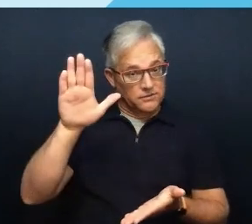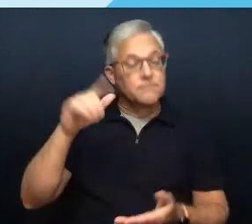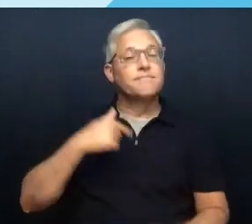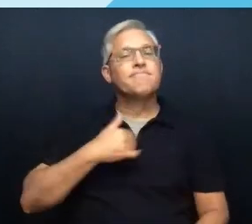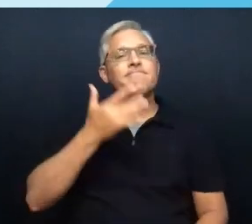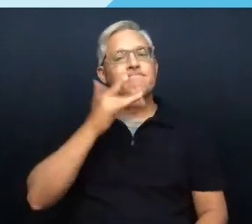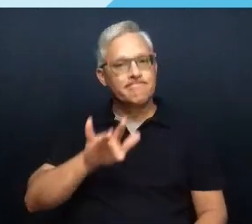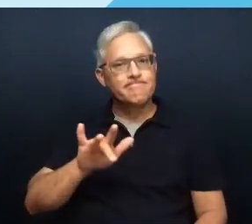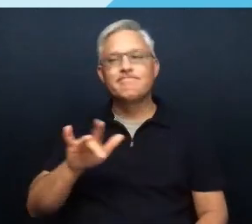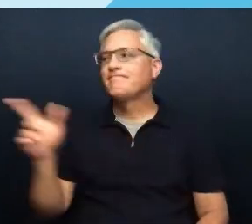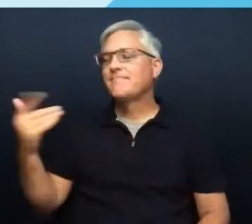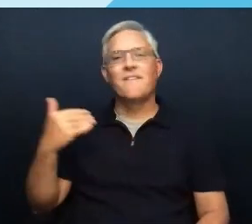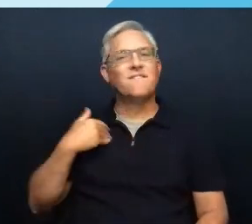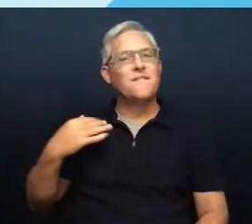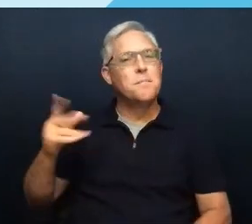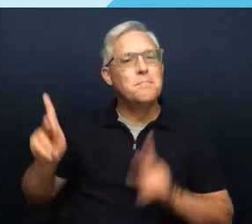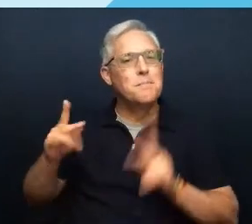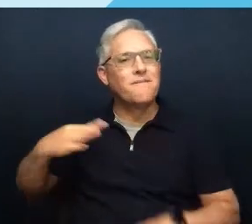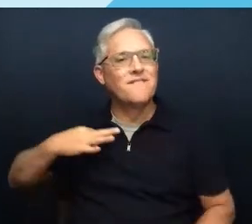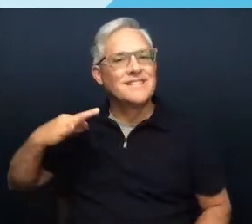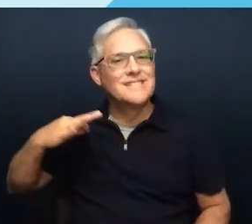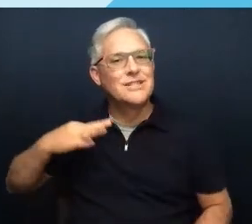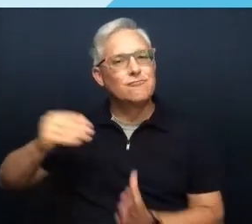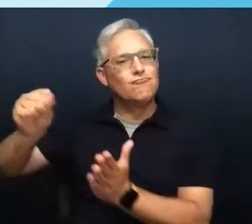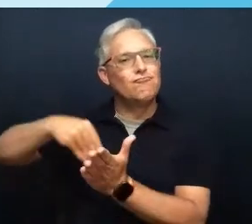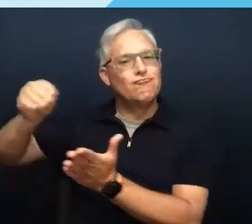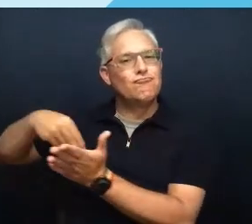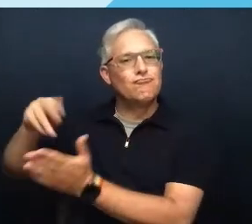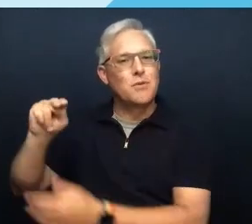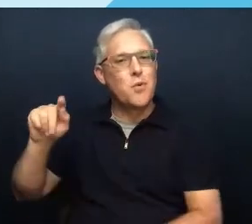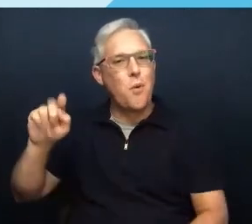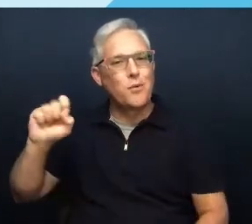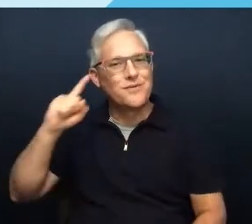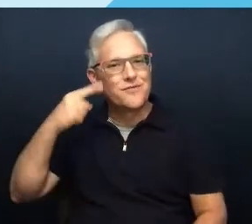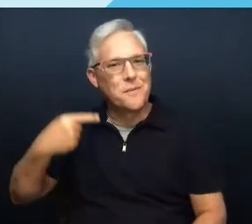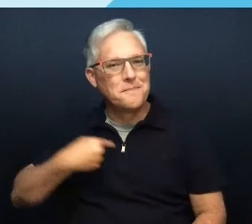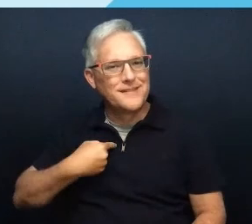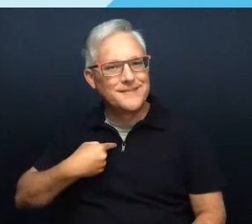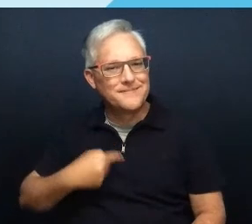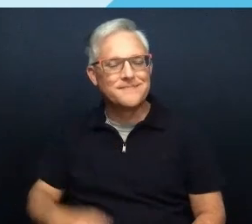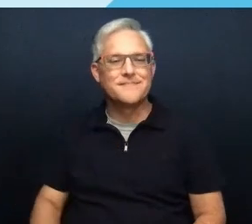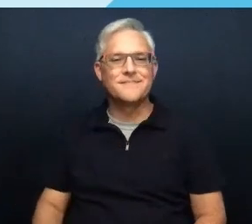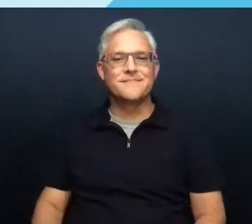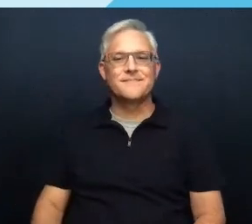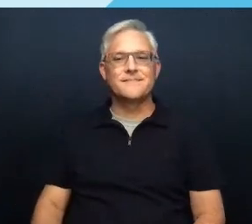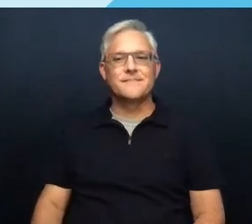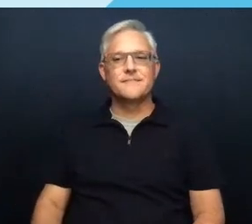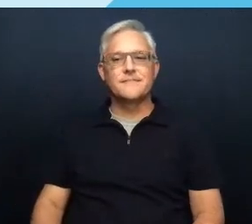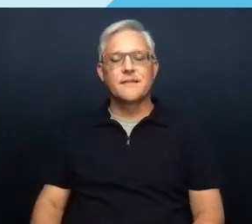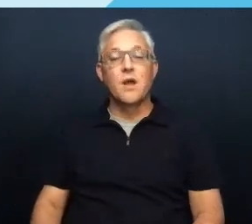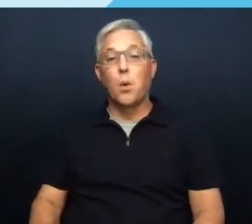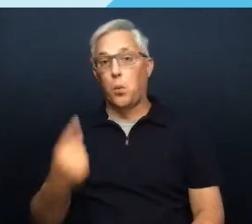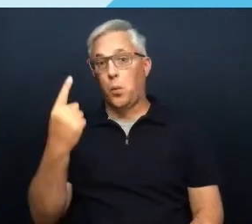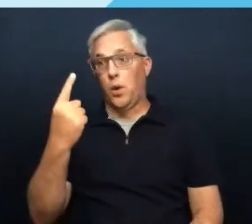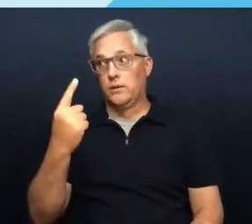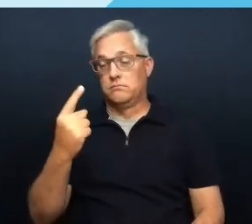my classes that I've taken. A nuance that not everyone actually realizes but I actually had to make frequent trips